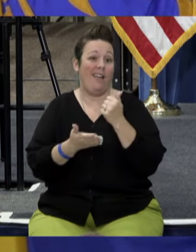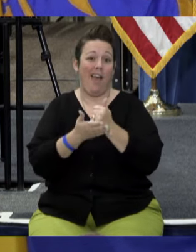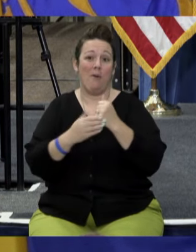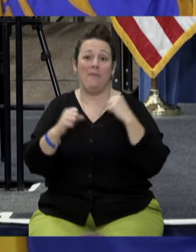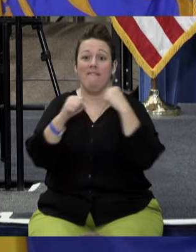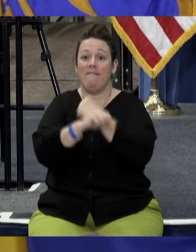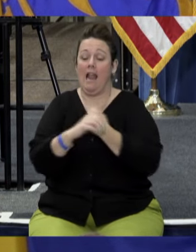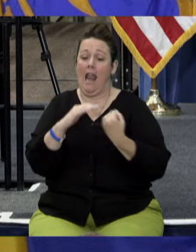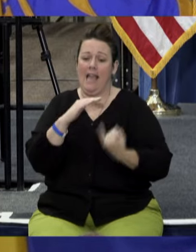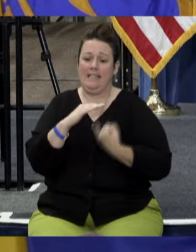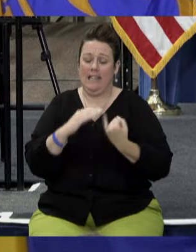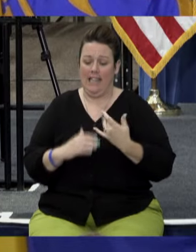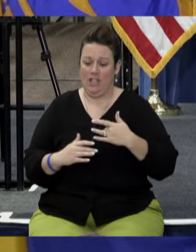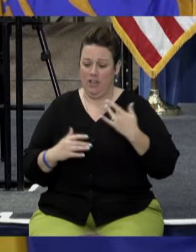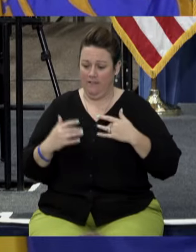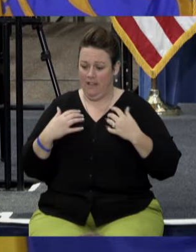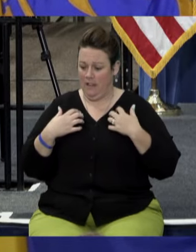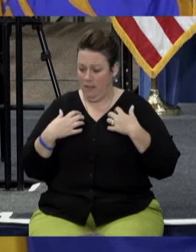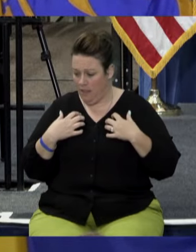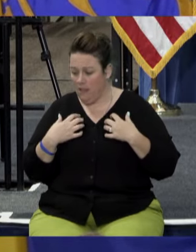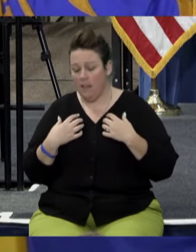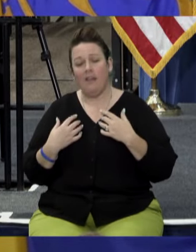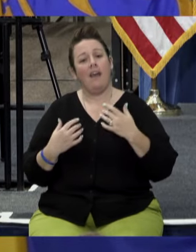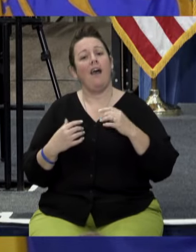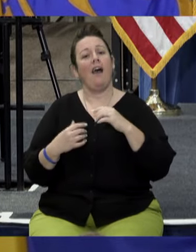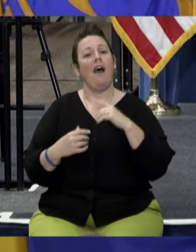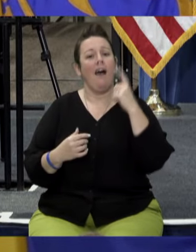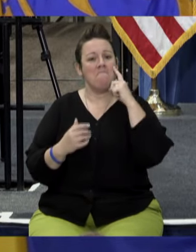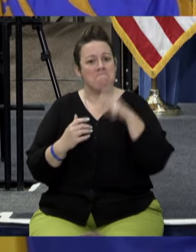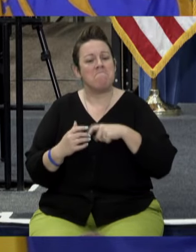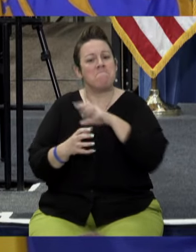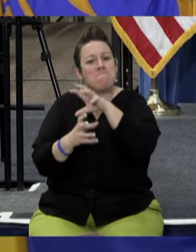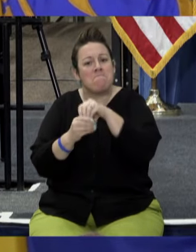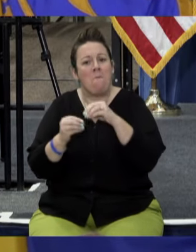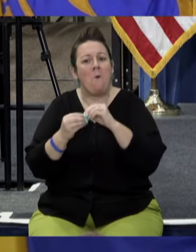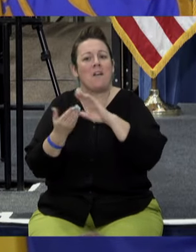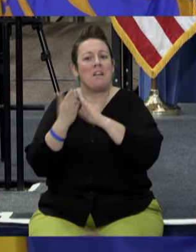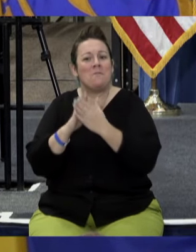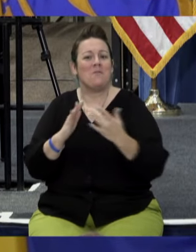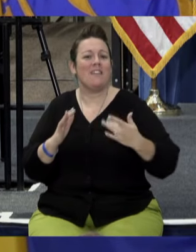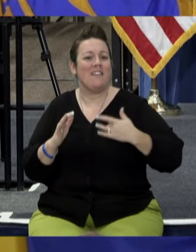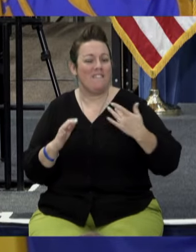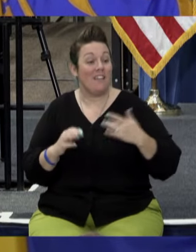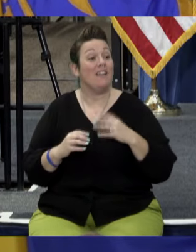you know, had a sense of community. So now when folks around the country ask me for tips as they